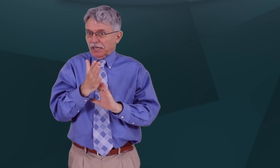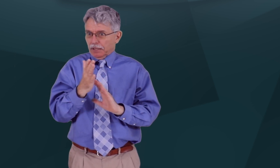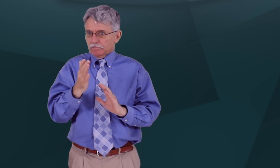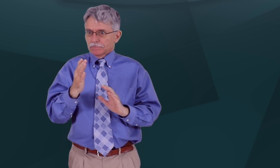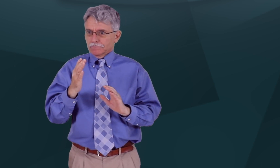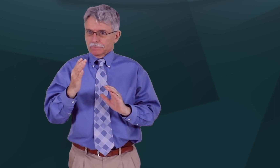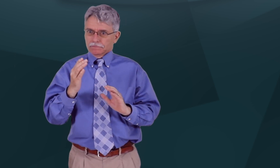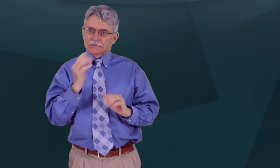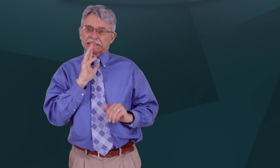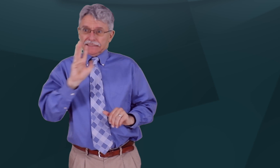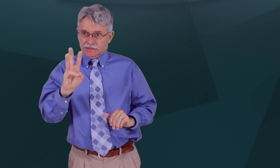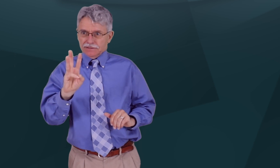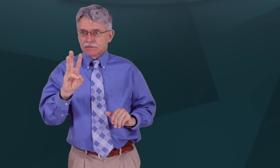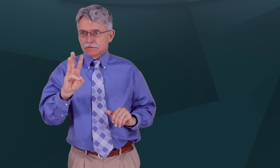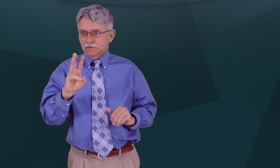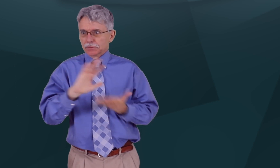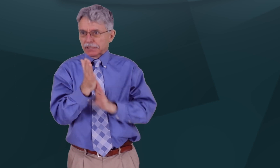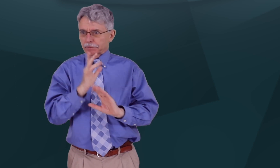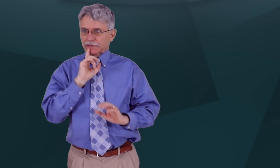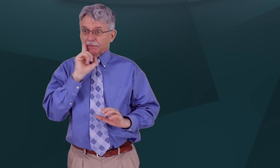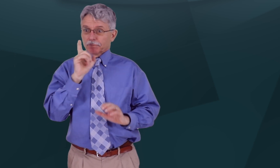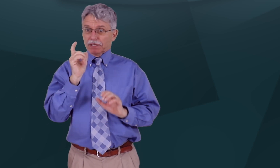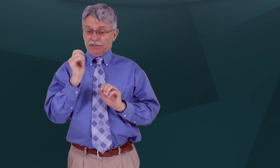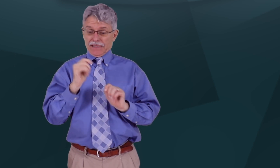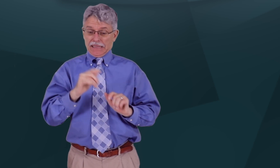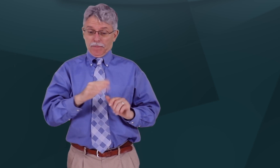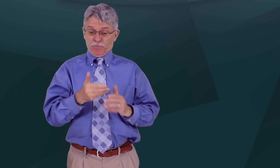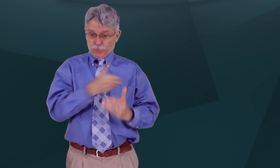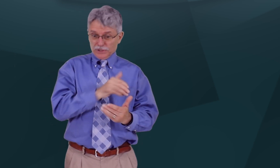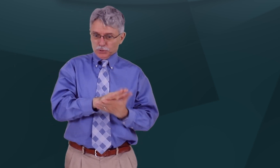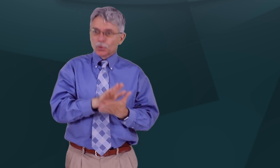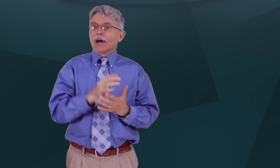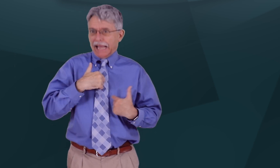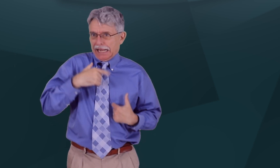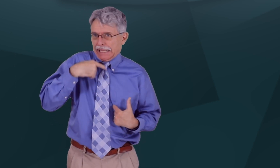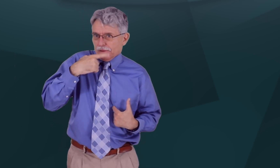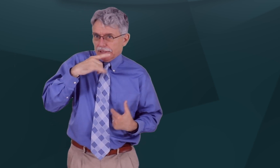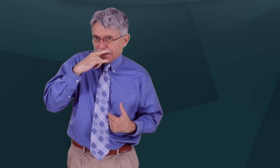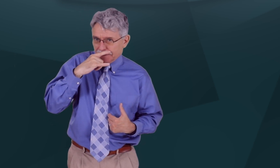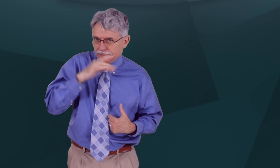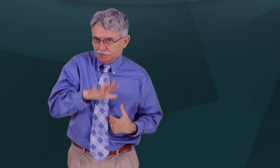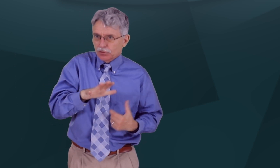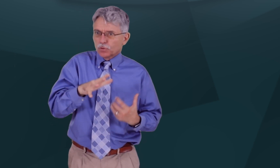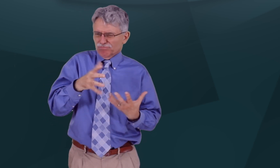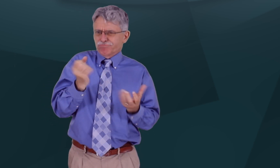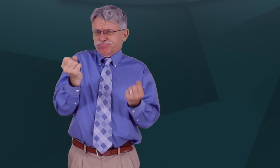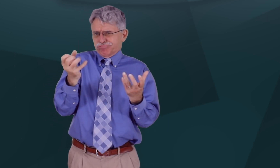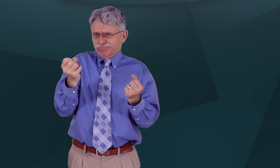that when she got to be six she would become deaf. Because the preschool had hearing and deaf kids, both.